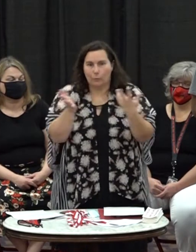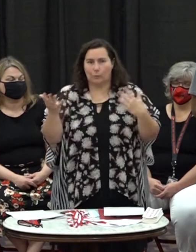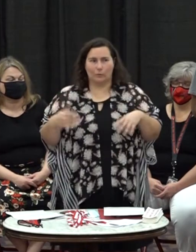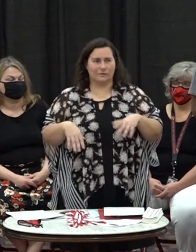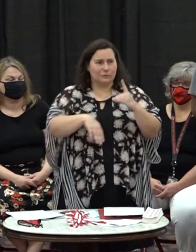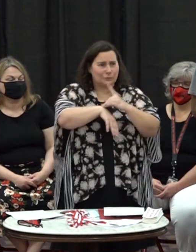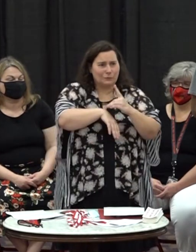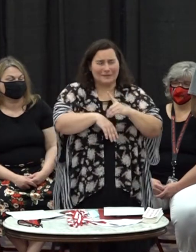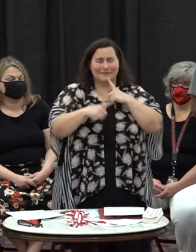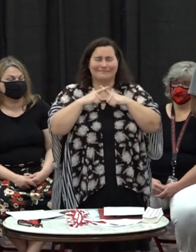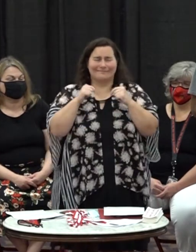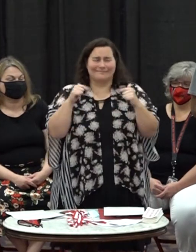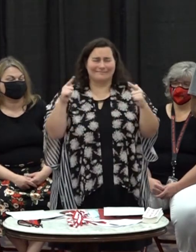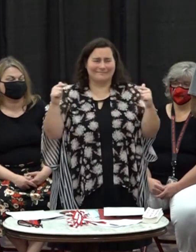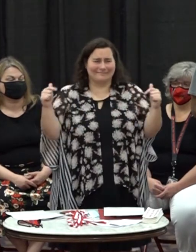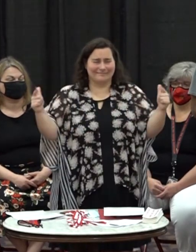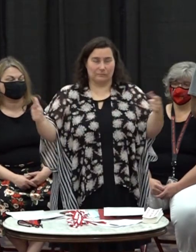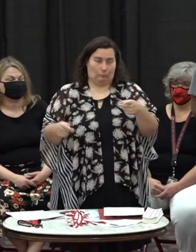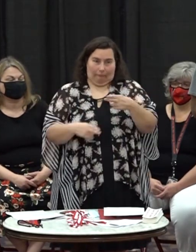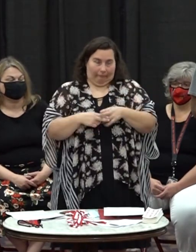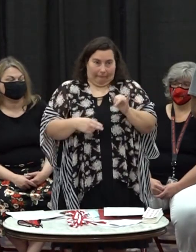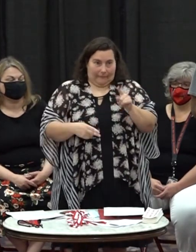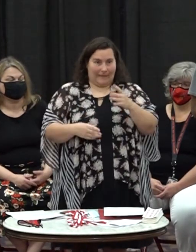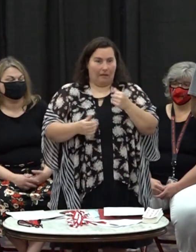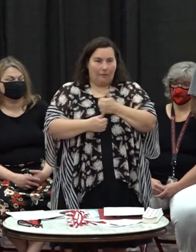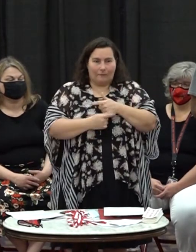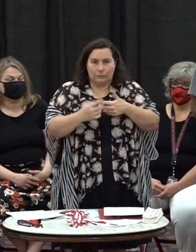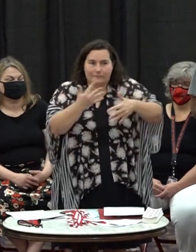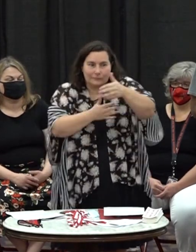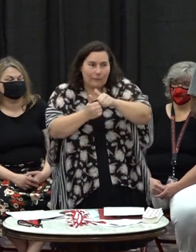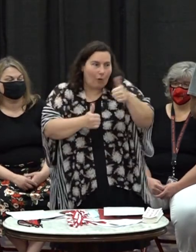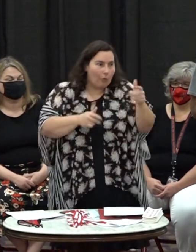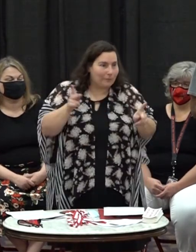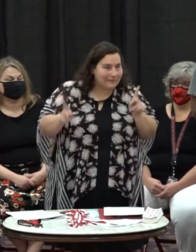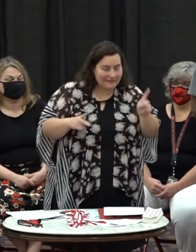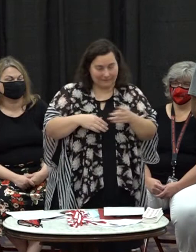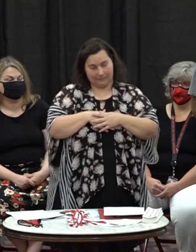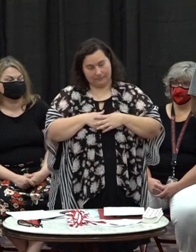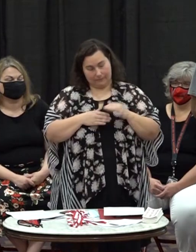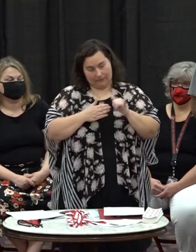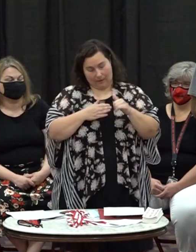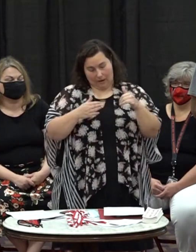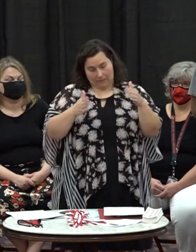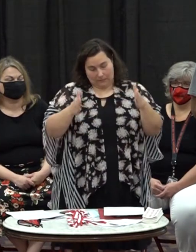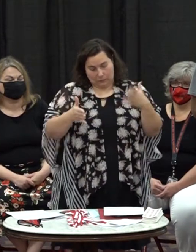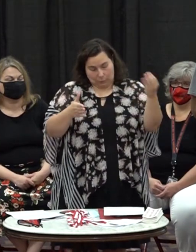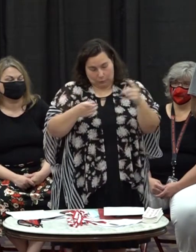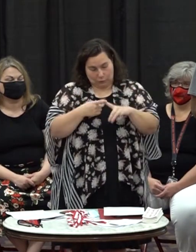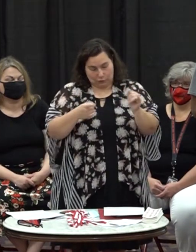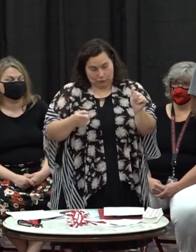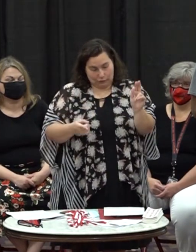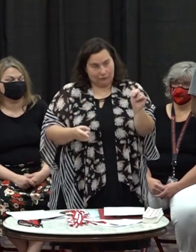They are following all of the rules, completing their duties, chores, and so forth. Socializing with others.